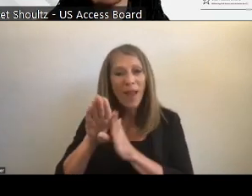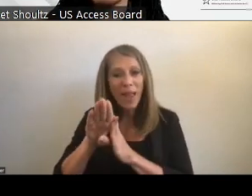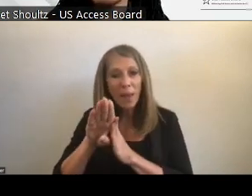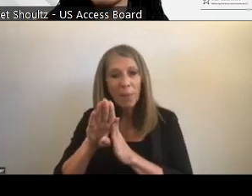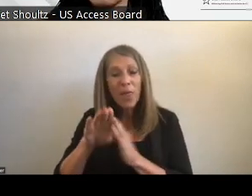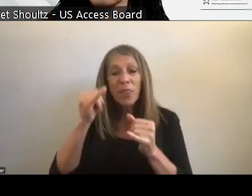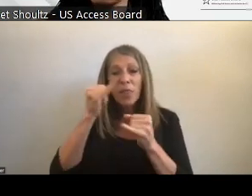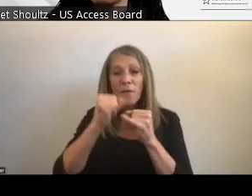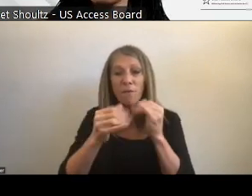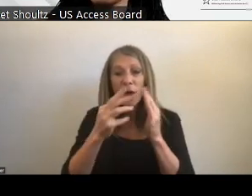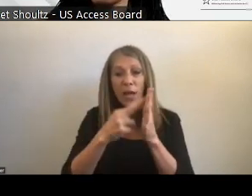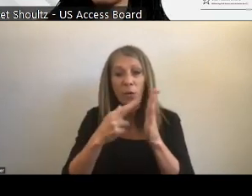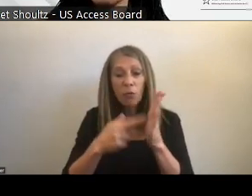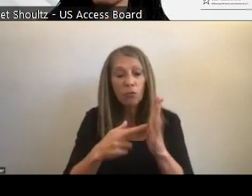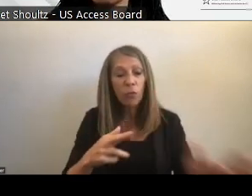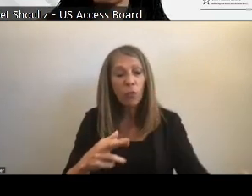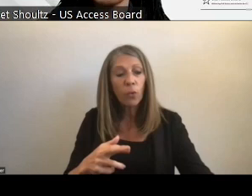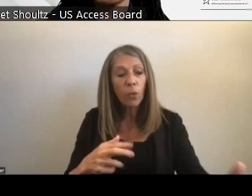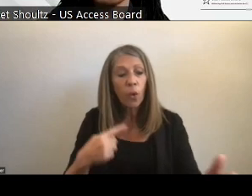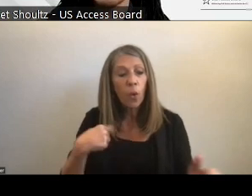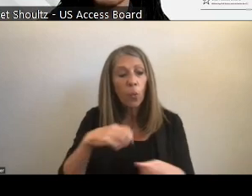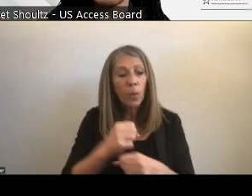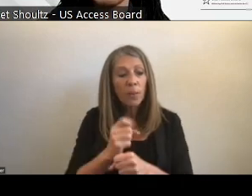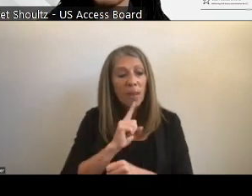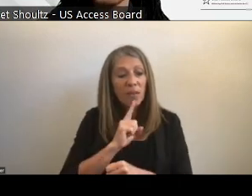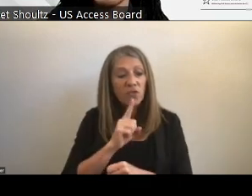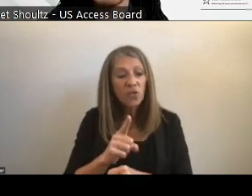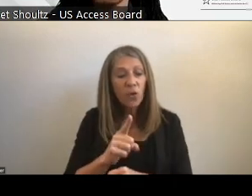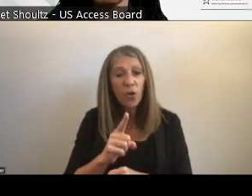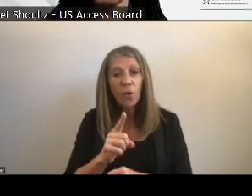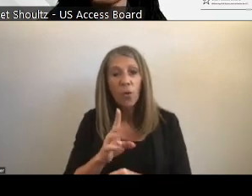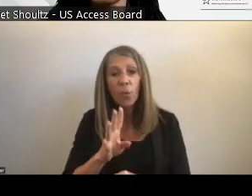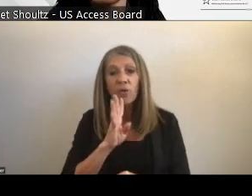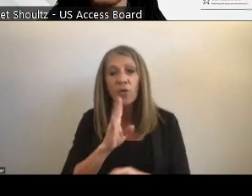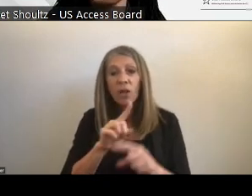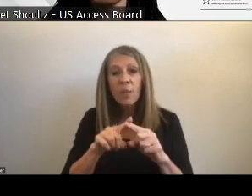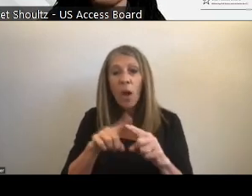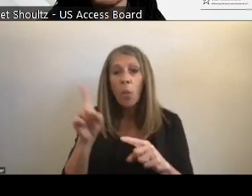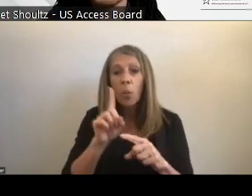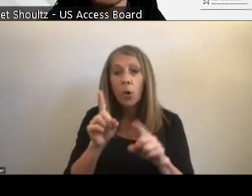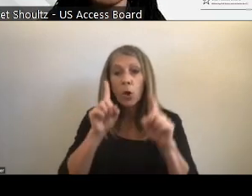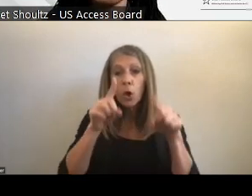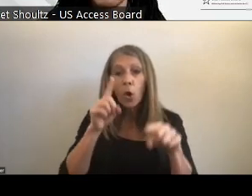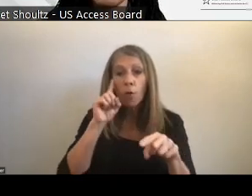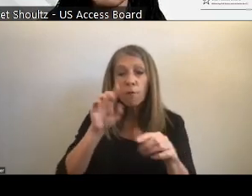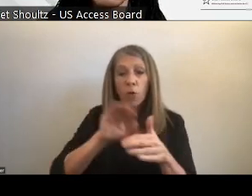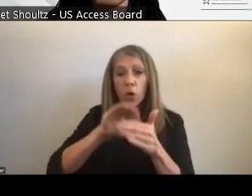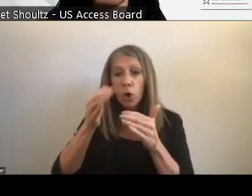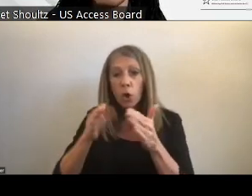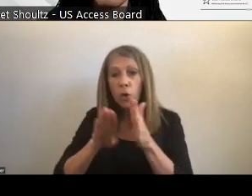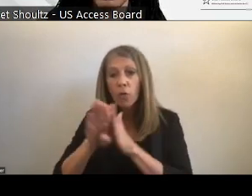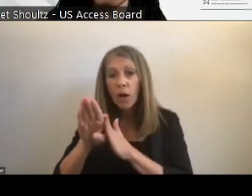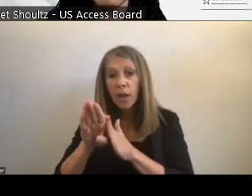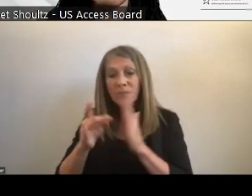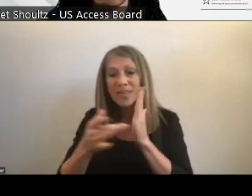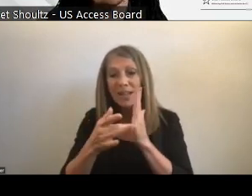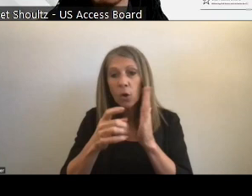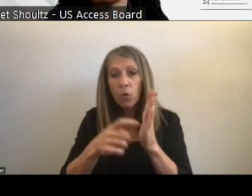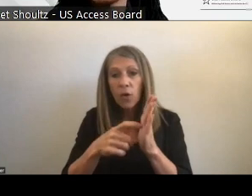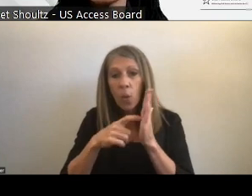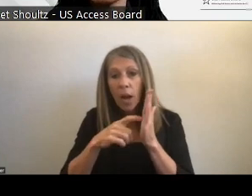rule, we made sure we articulated where to go for curb ramp technical requirements versus